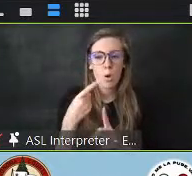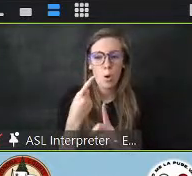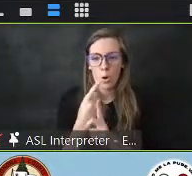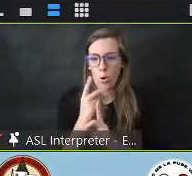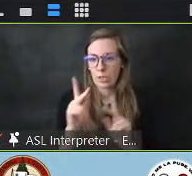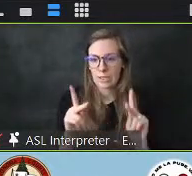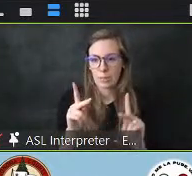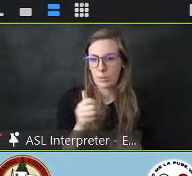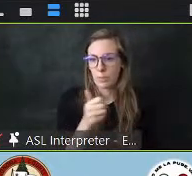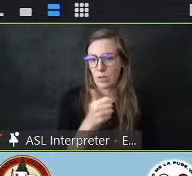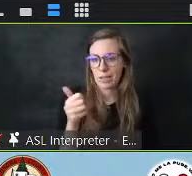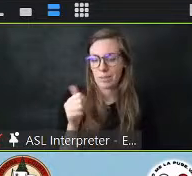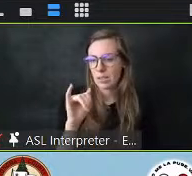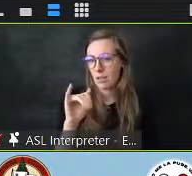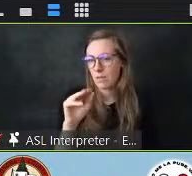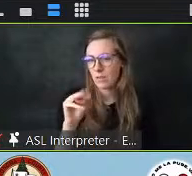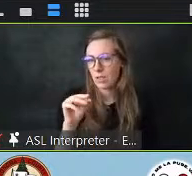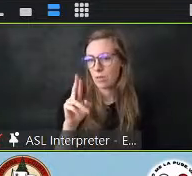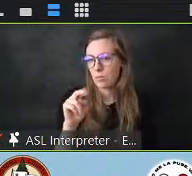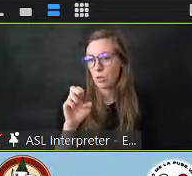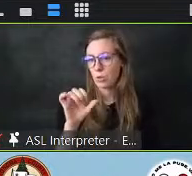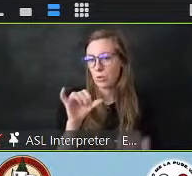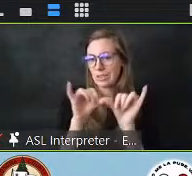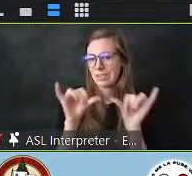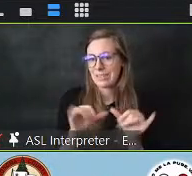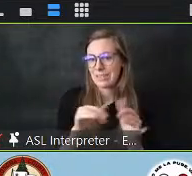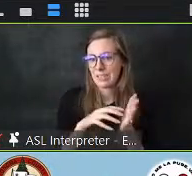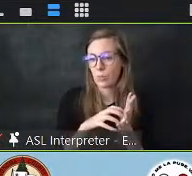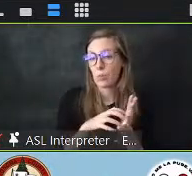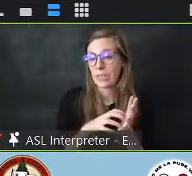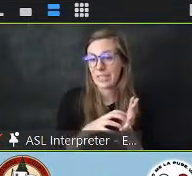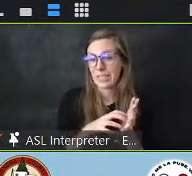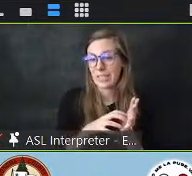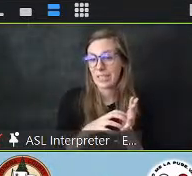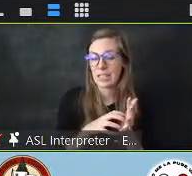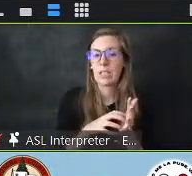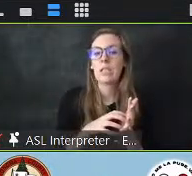Wea like to show that the people who